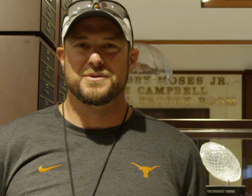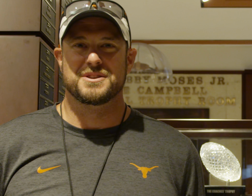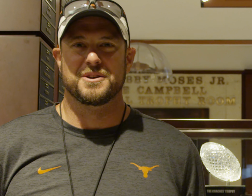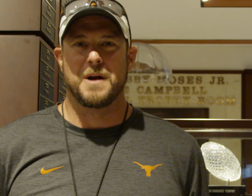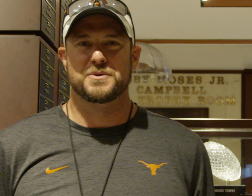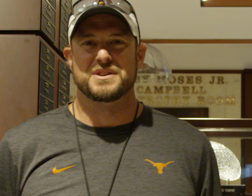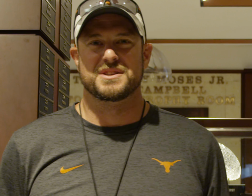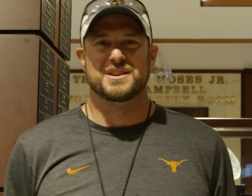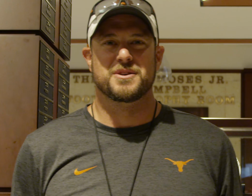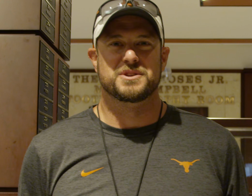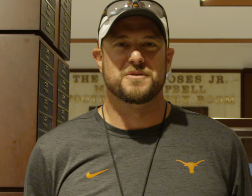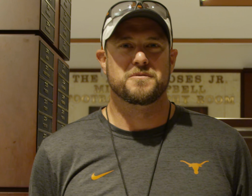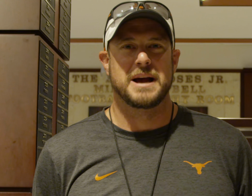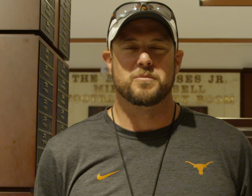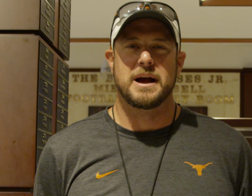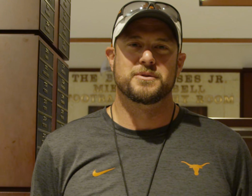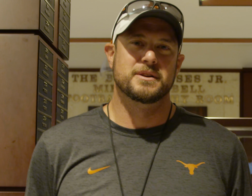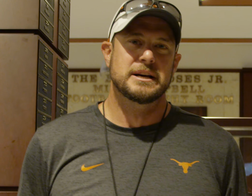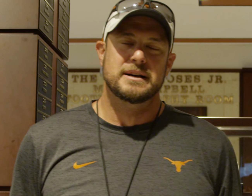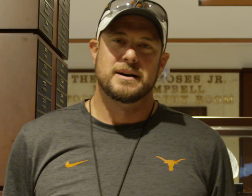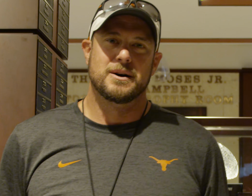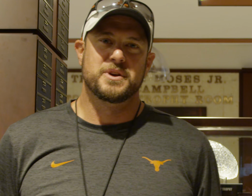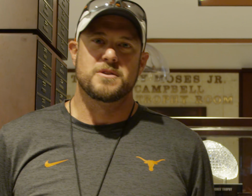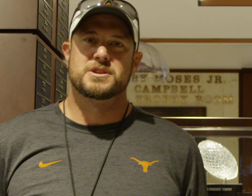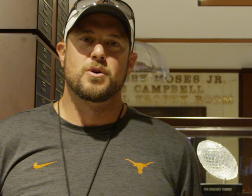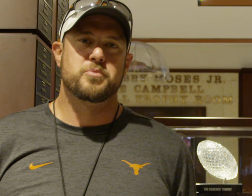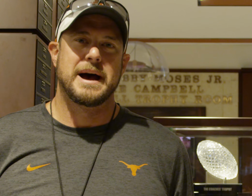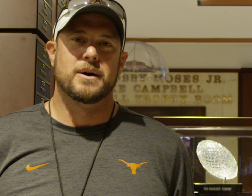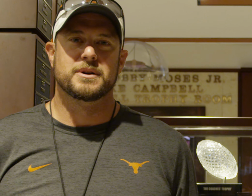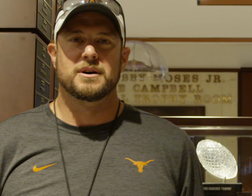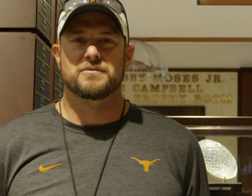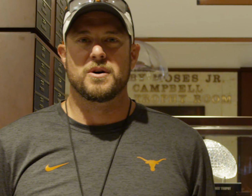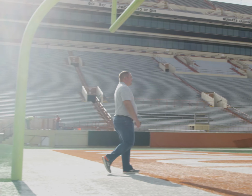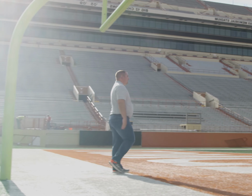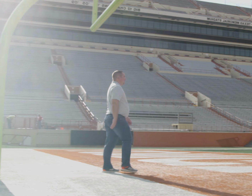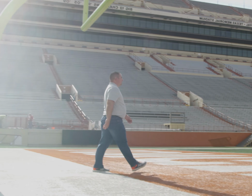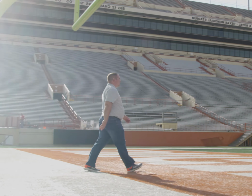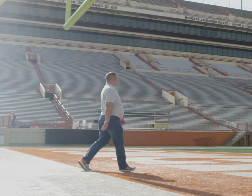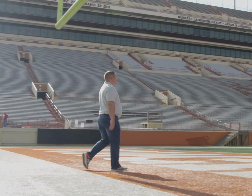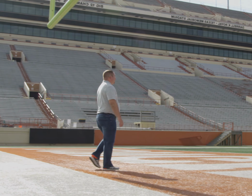graduate assistant coach here for Mack Brown. We are so proud of all that he's done